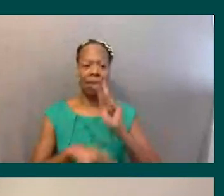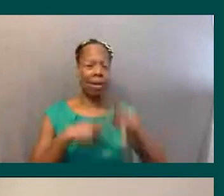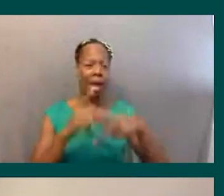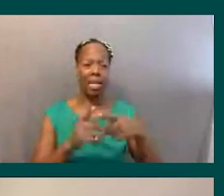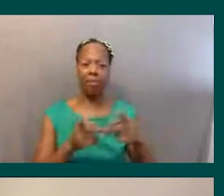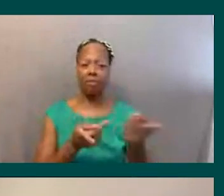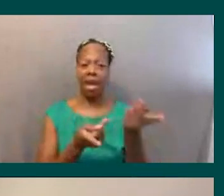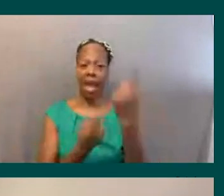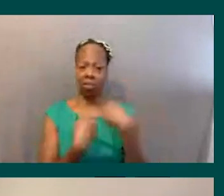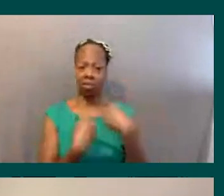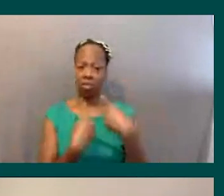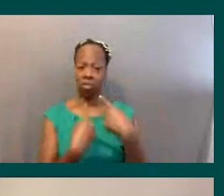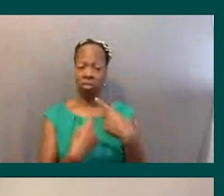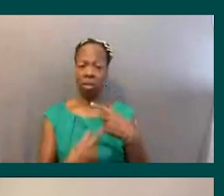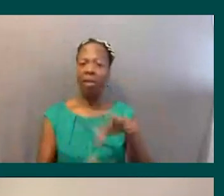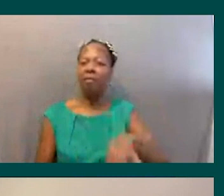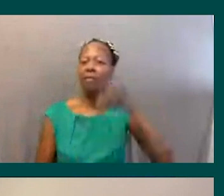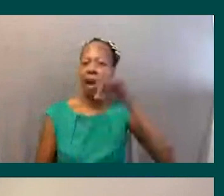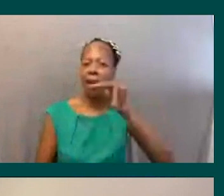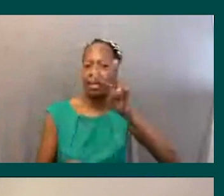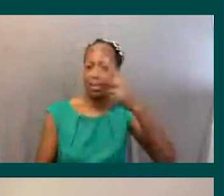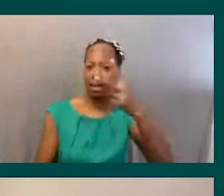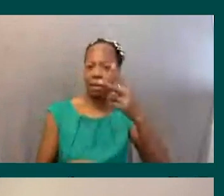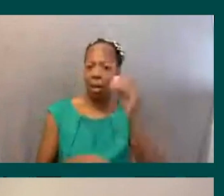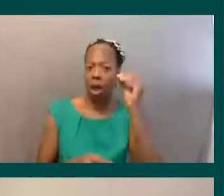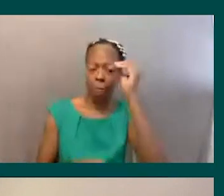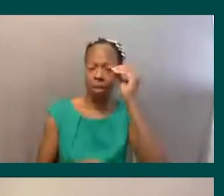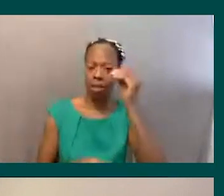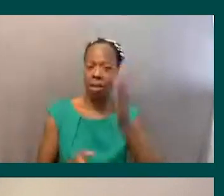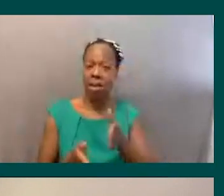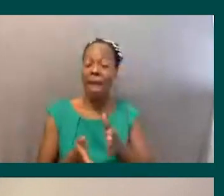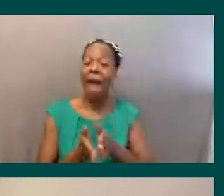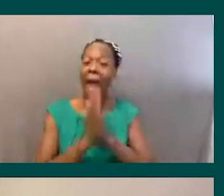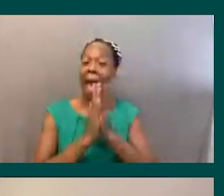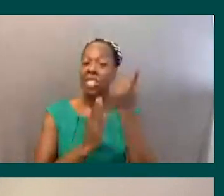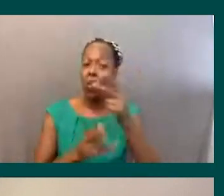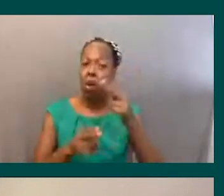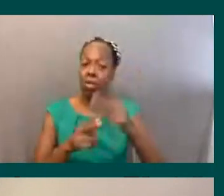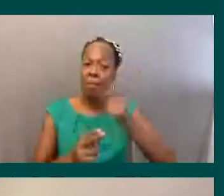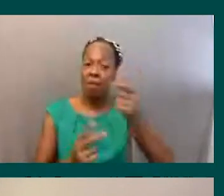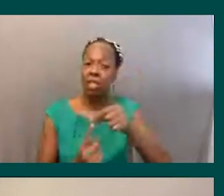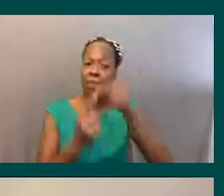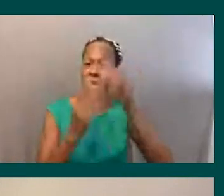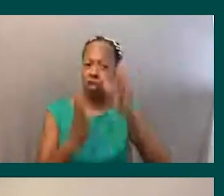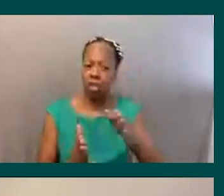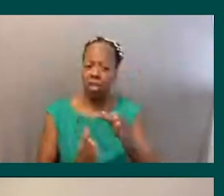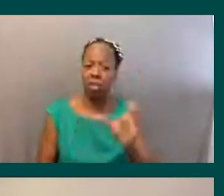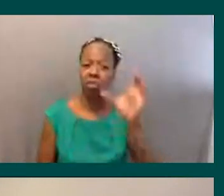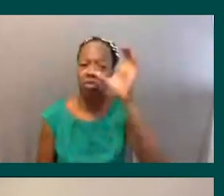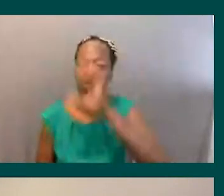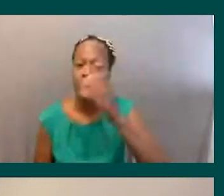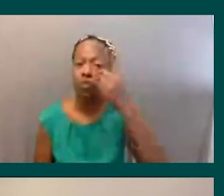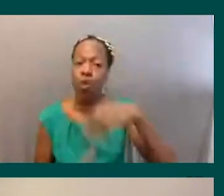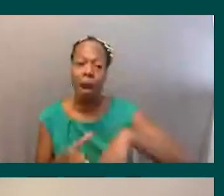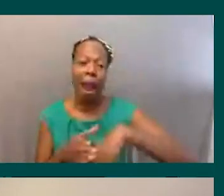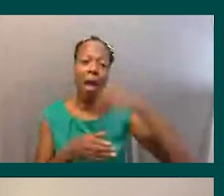ask for specialists, seek outside sources. I think we sometimes tend to go down